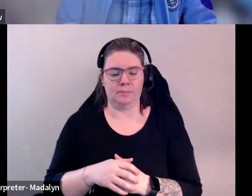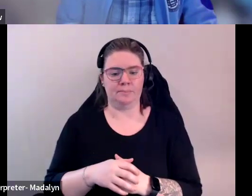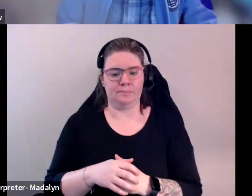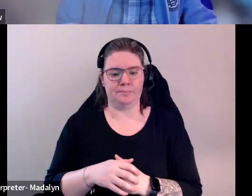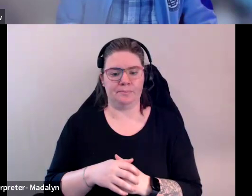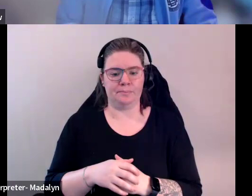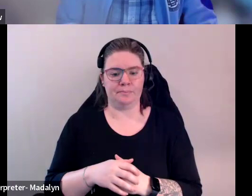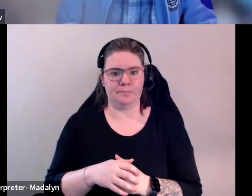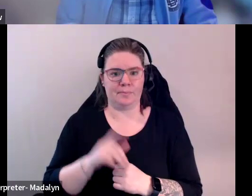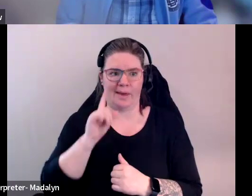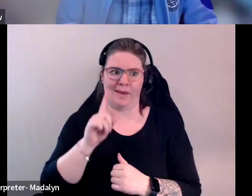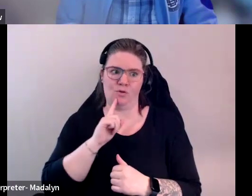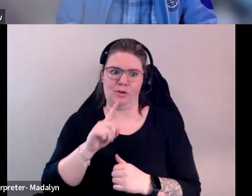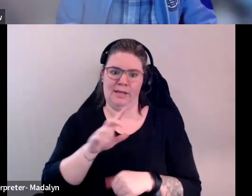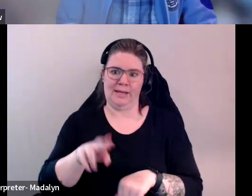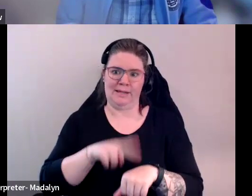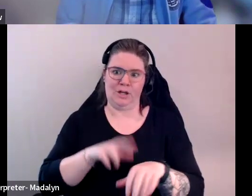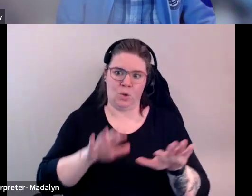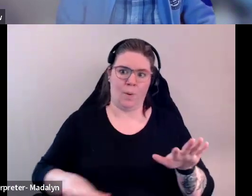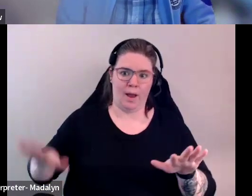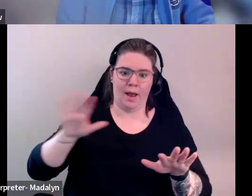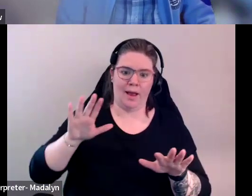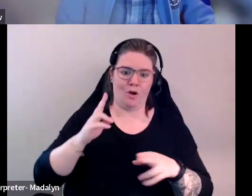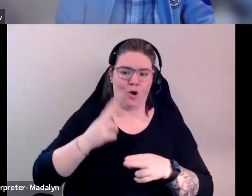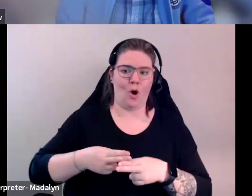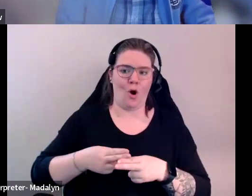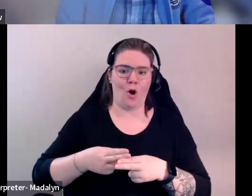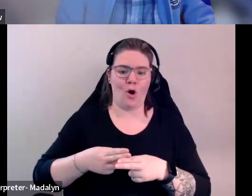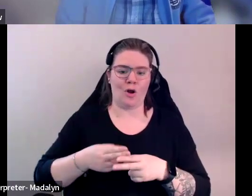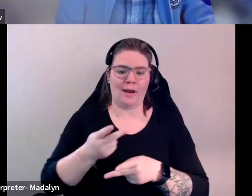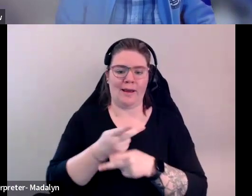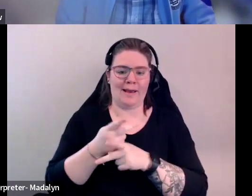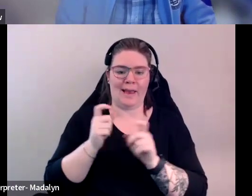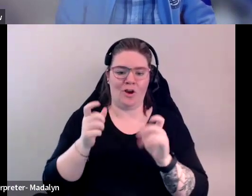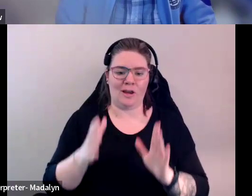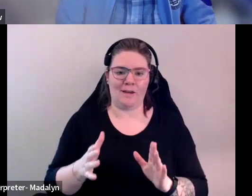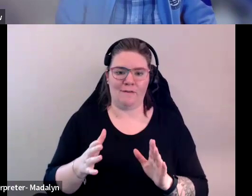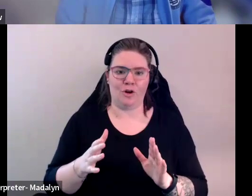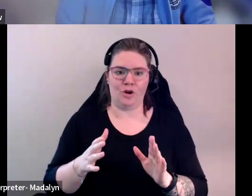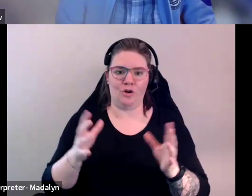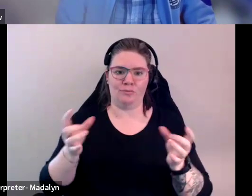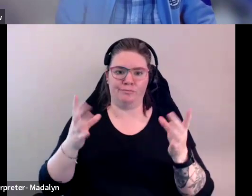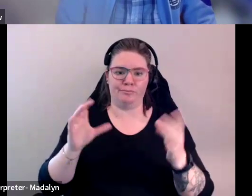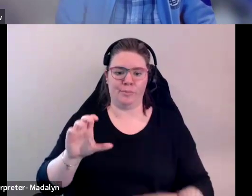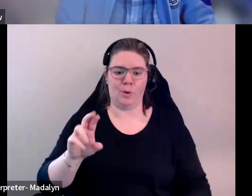Don Posh: nationwide, which is, we call it our caregiver caregiver crisis. Don Posh: And